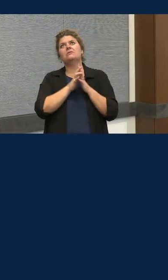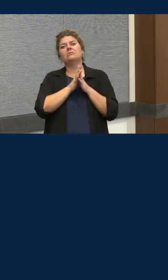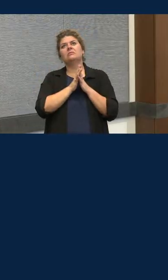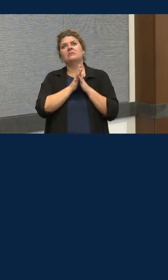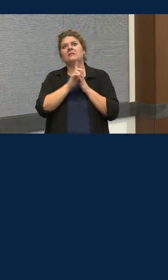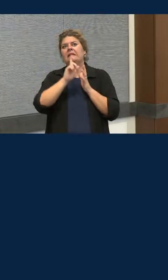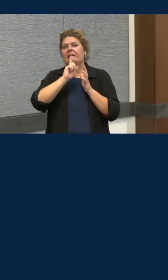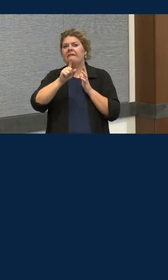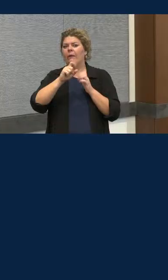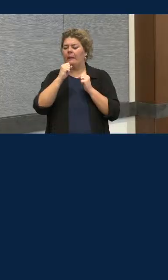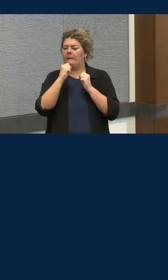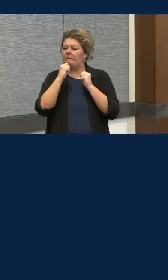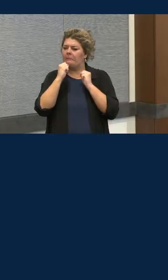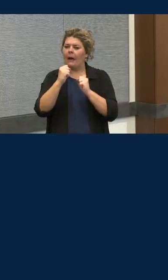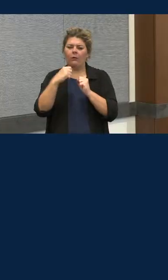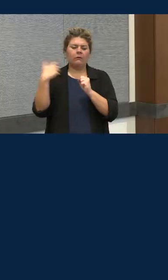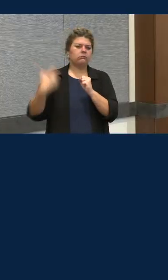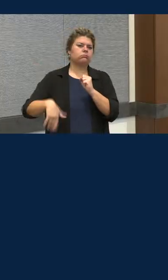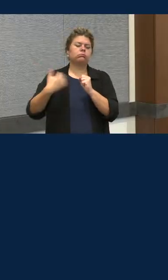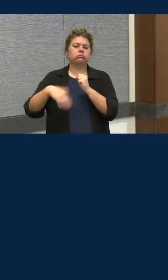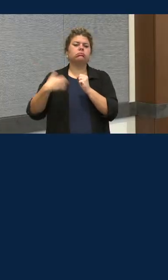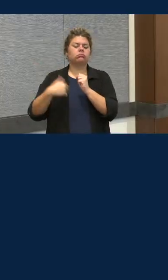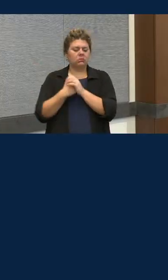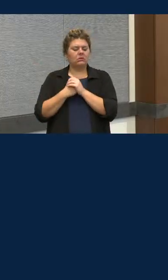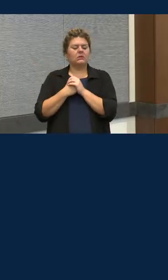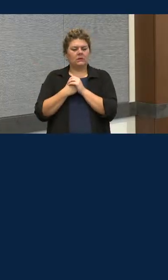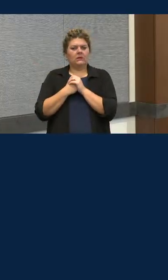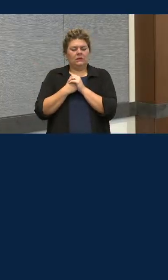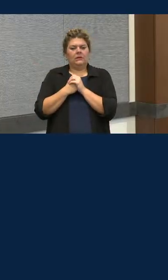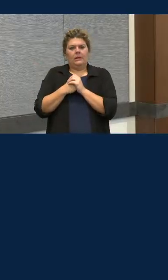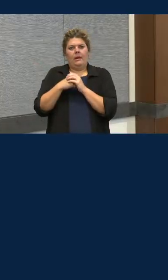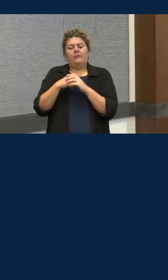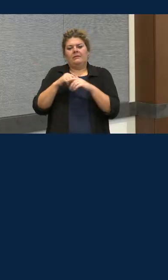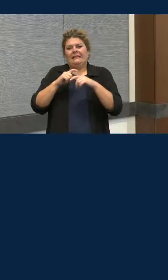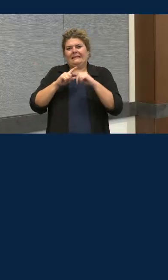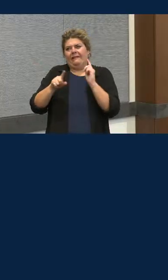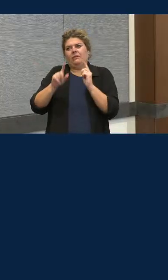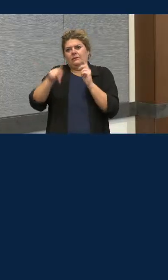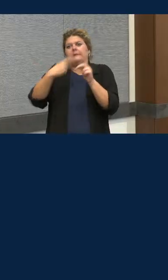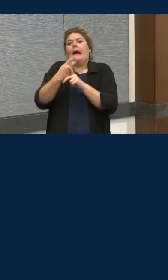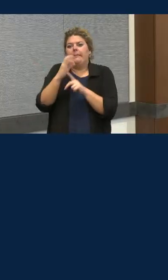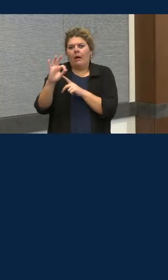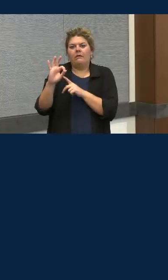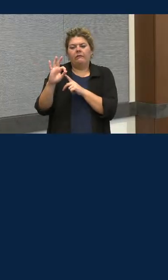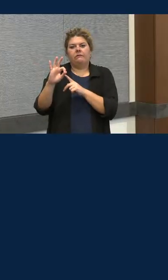very, very powerful way and mode